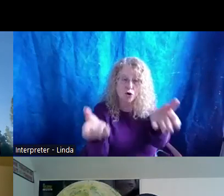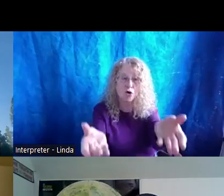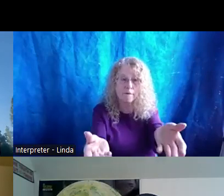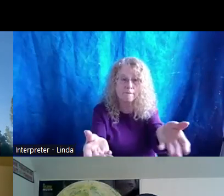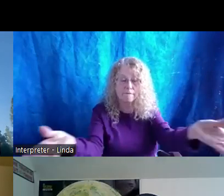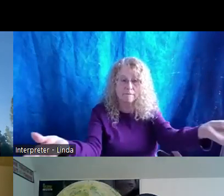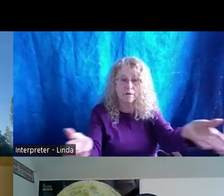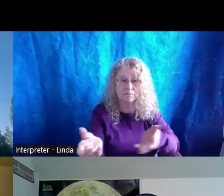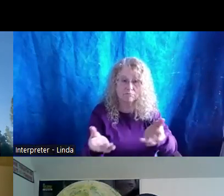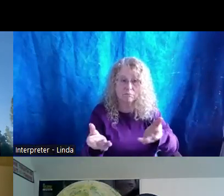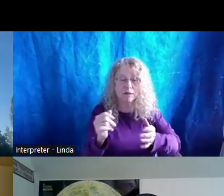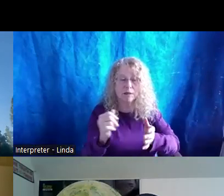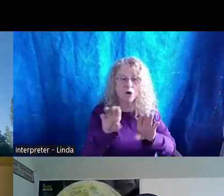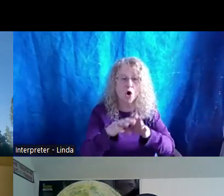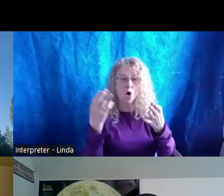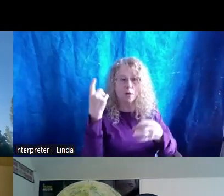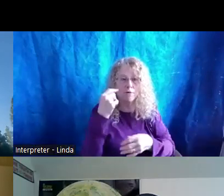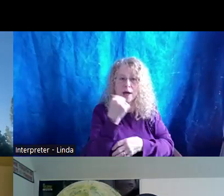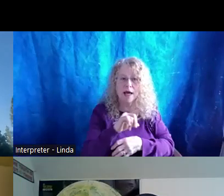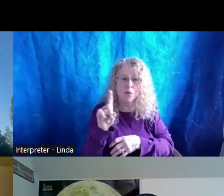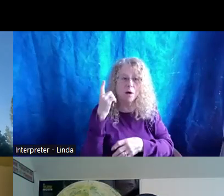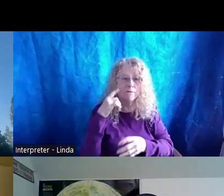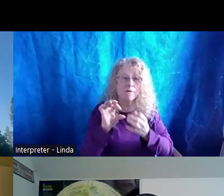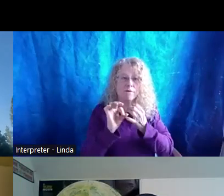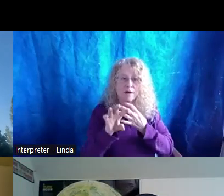THAT IS IT FOR ME MISHA. I'LL PUT THE DETAILS IN THE CHAT.